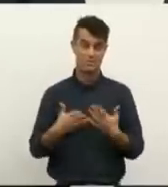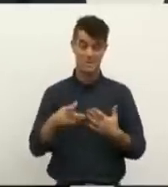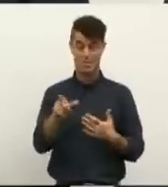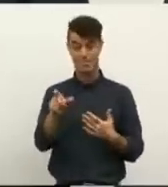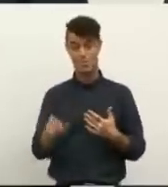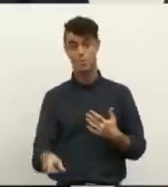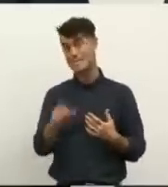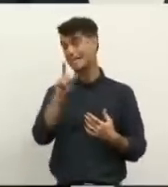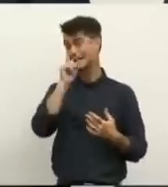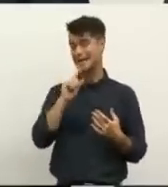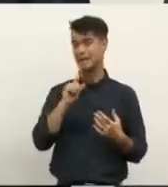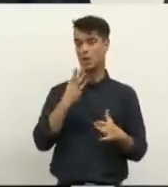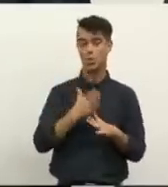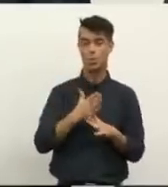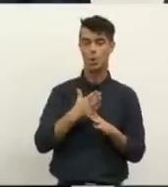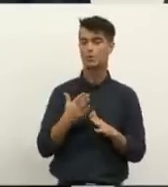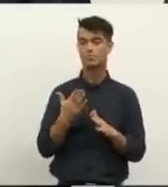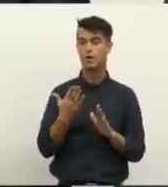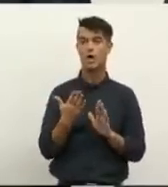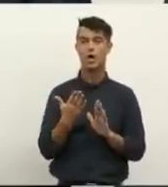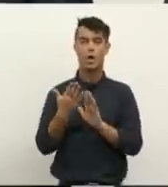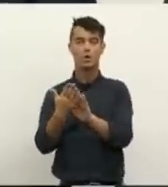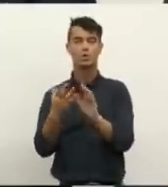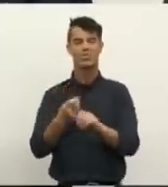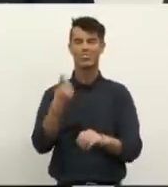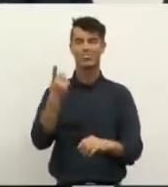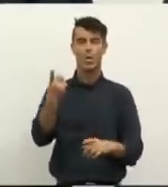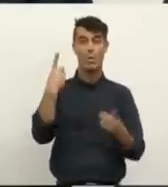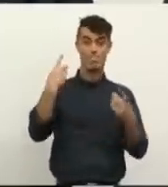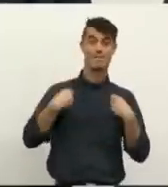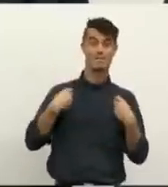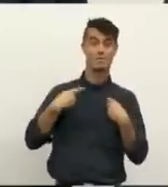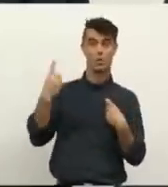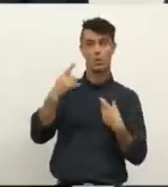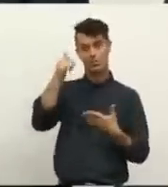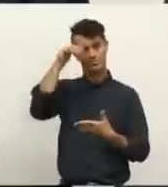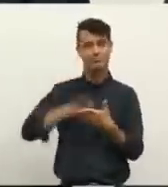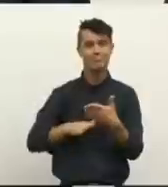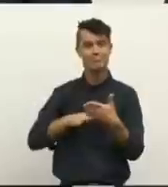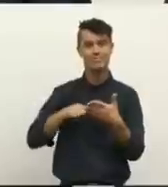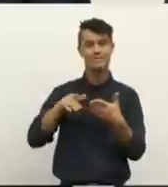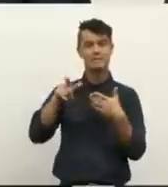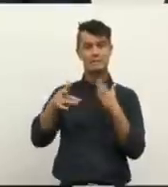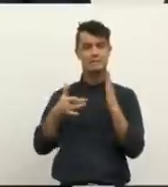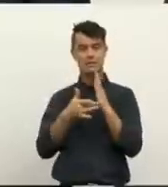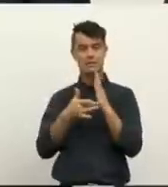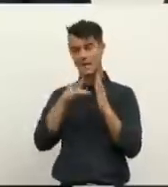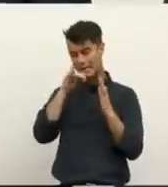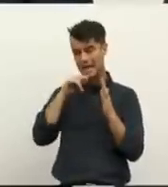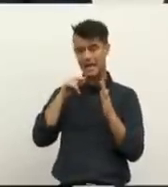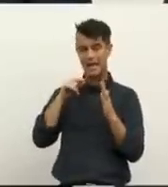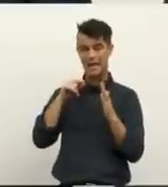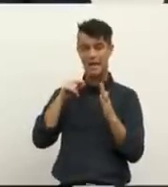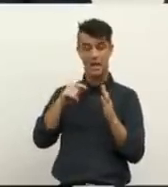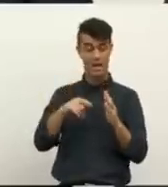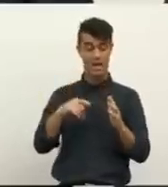That enables the participant to work very closely with a specialist provider. And they can swap pieces of equipment as their changing needs impact their life.